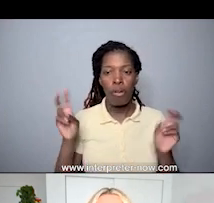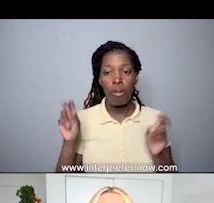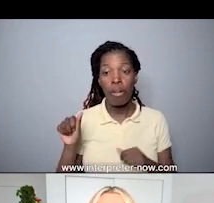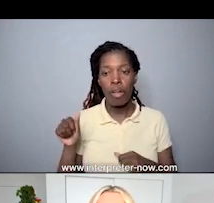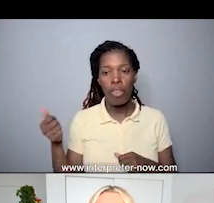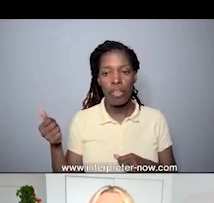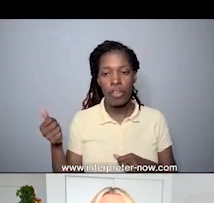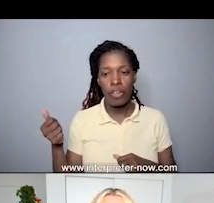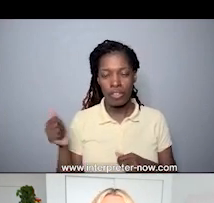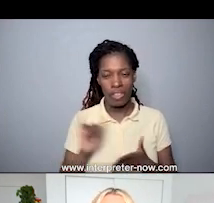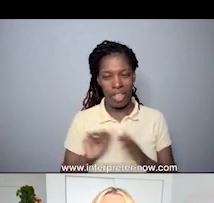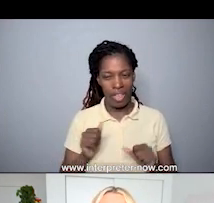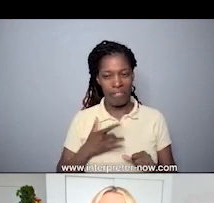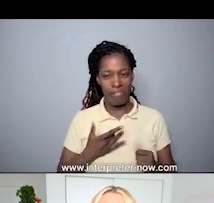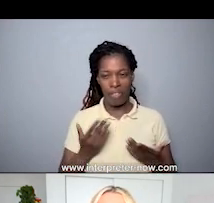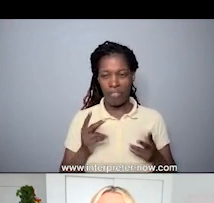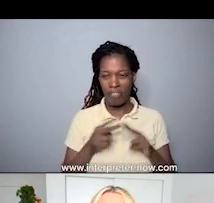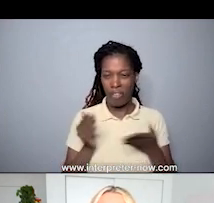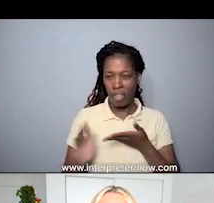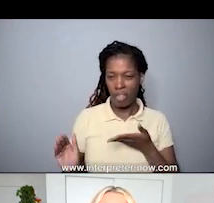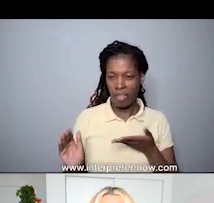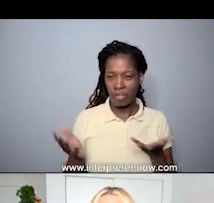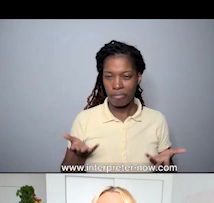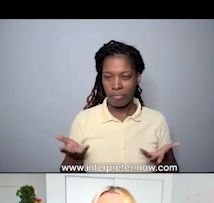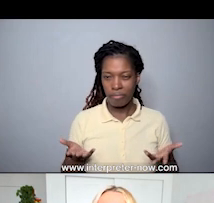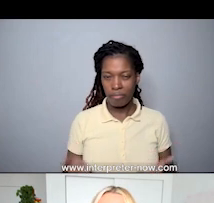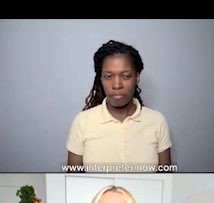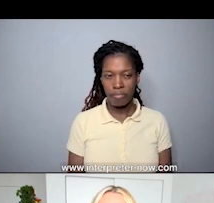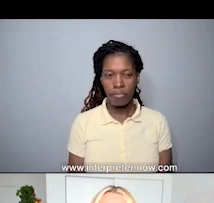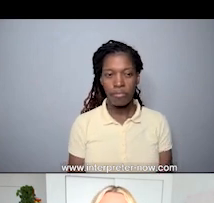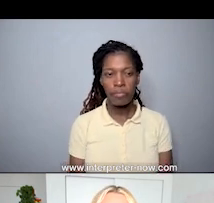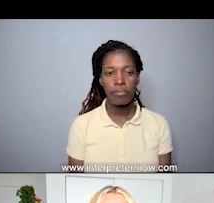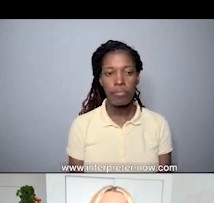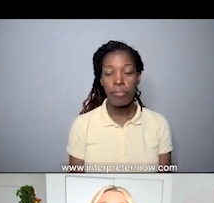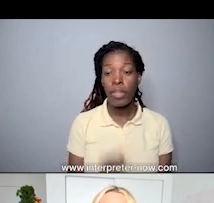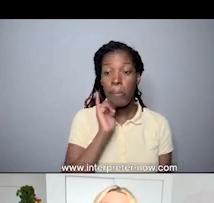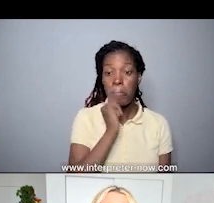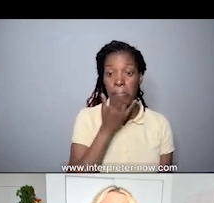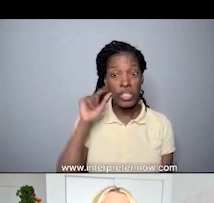or even a third option that is Other, that can feel very othering. Misgendering.